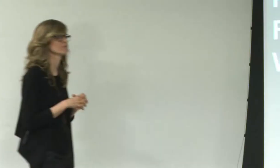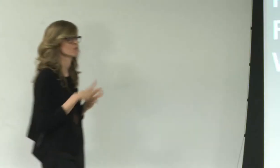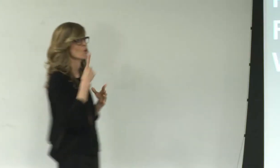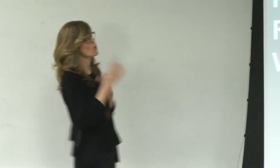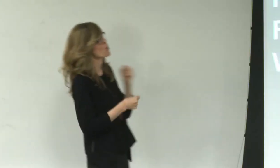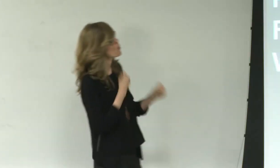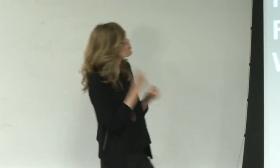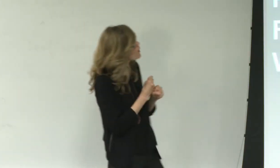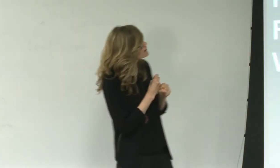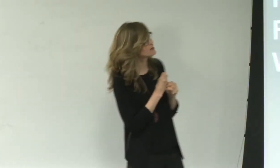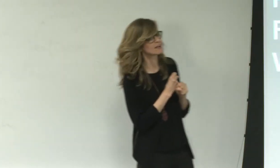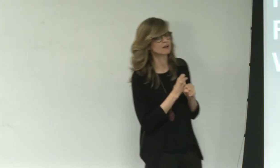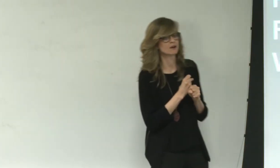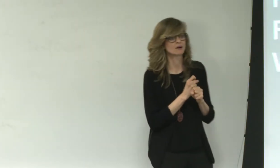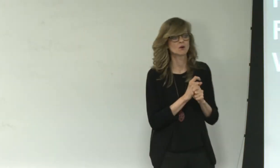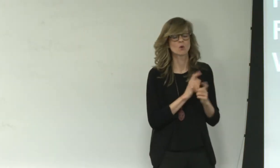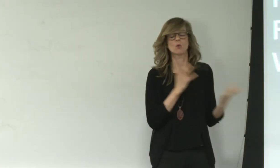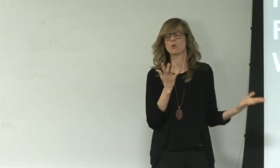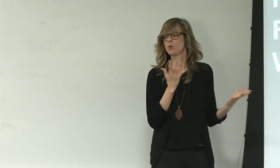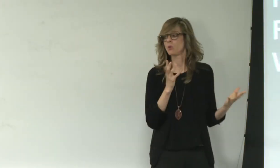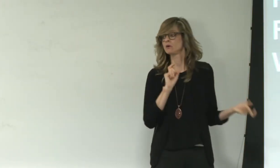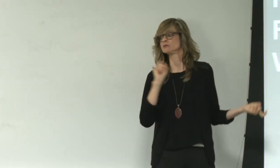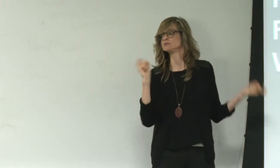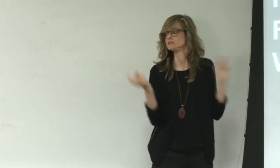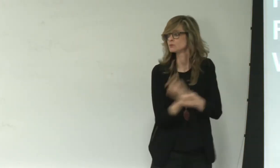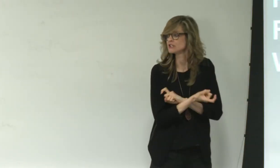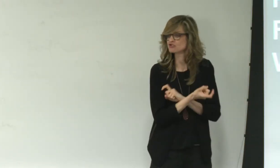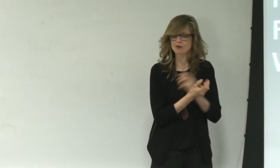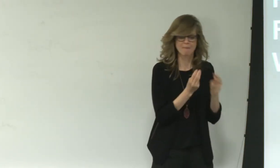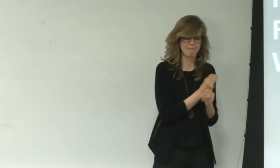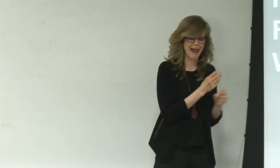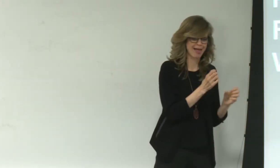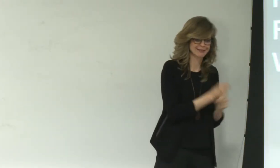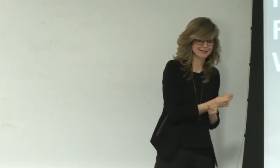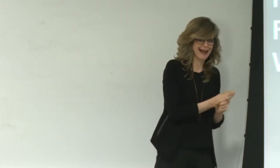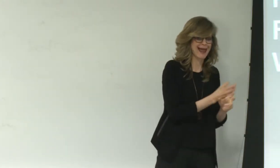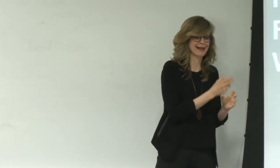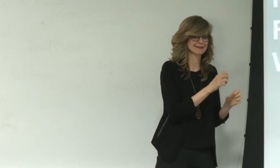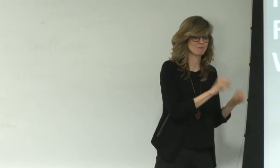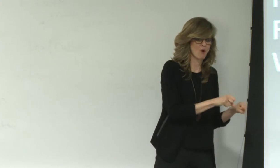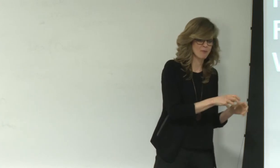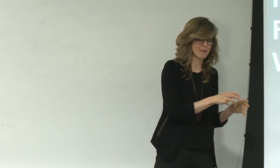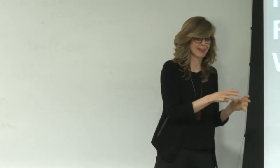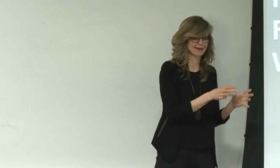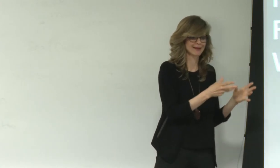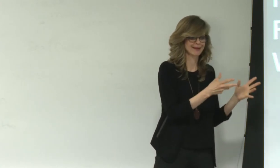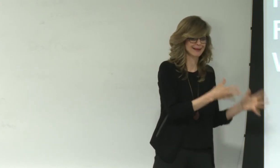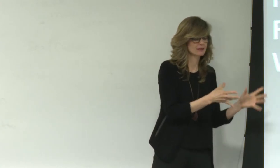ONE-YEAR PROGRAM THAT CHANGED EVERYTHING.